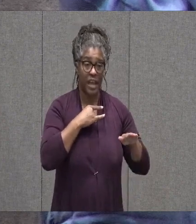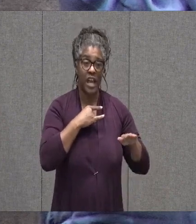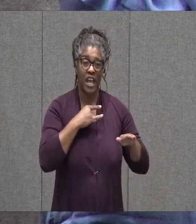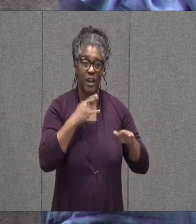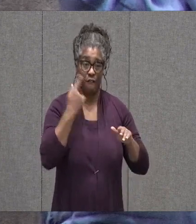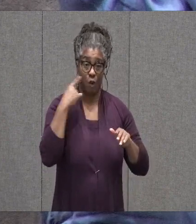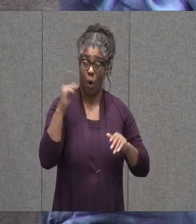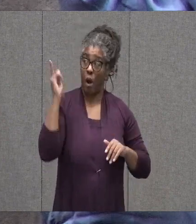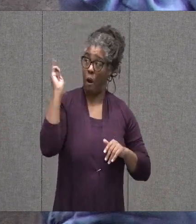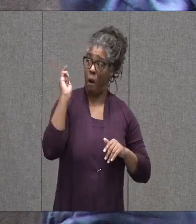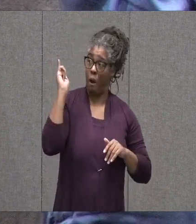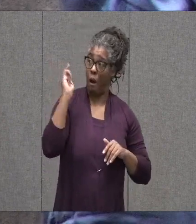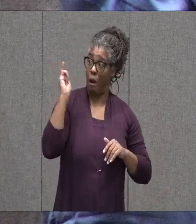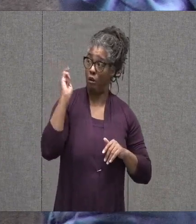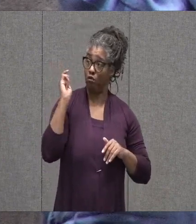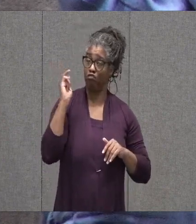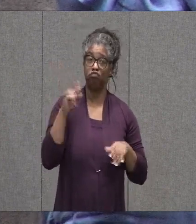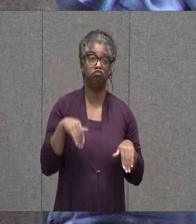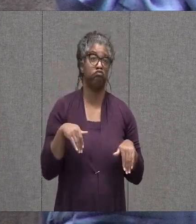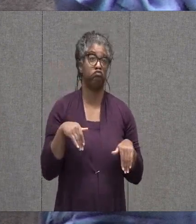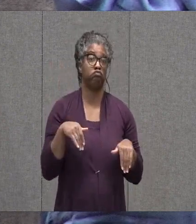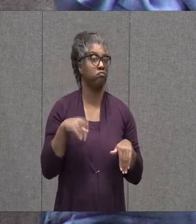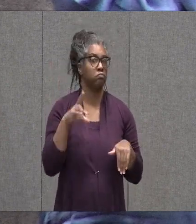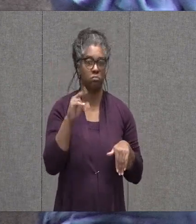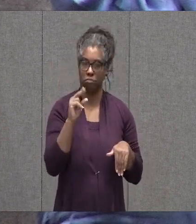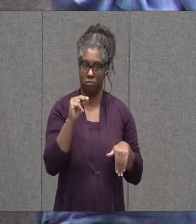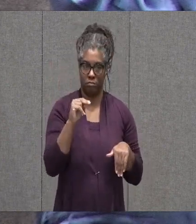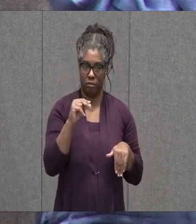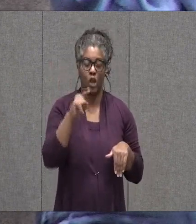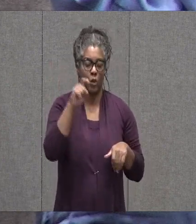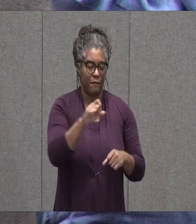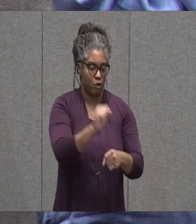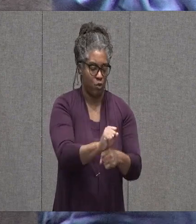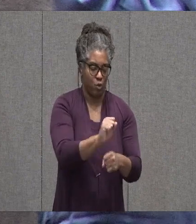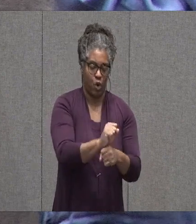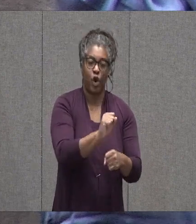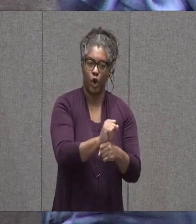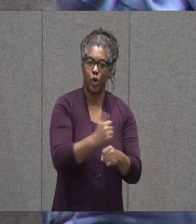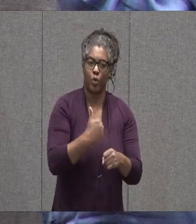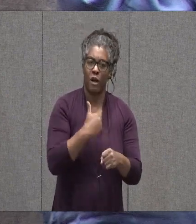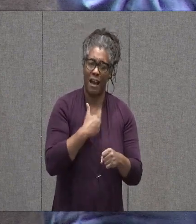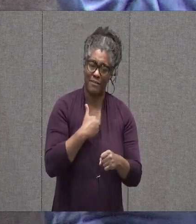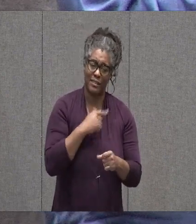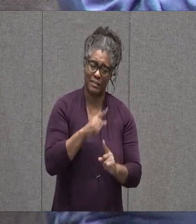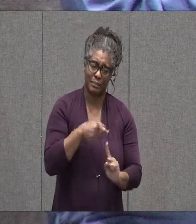They had to actually do specific things around the house each week to earn that money.